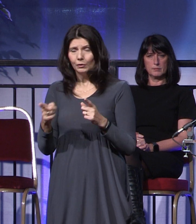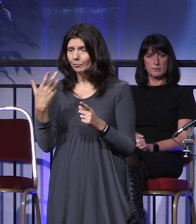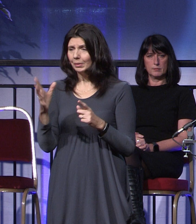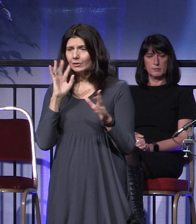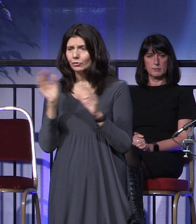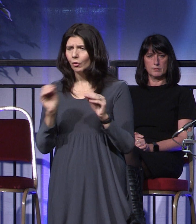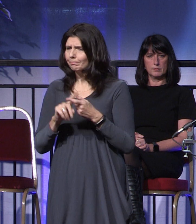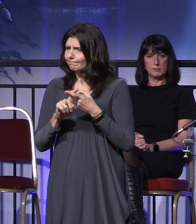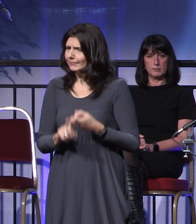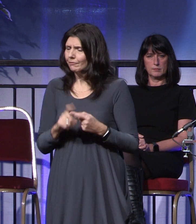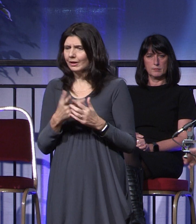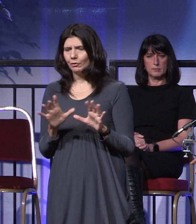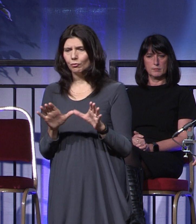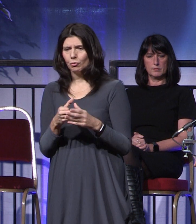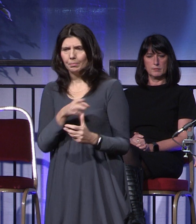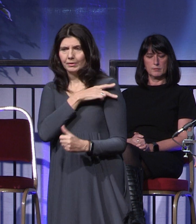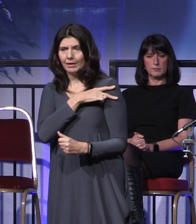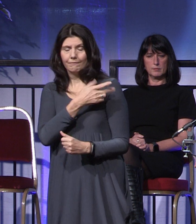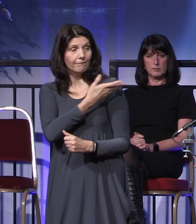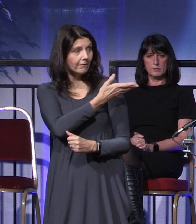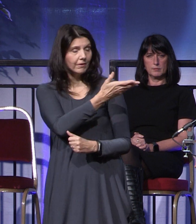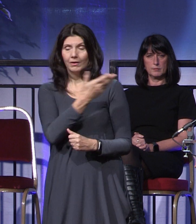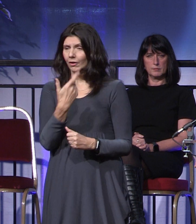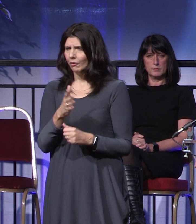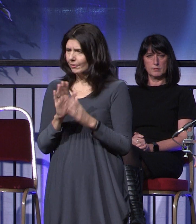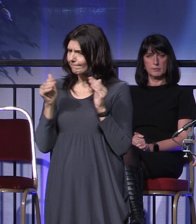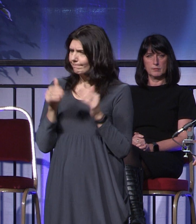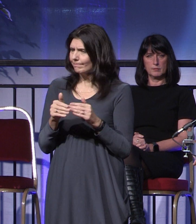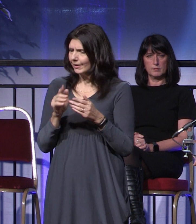dedicated group of academic staff who devote their professional lives to the